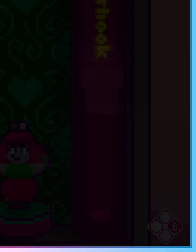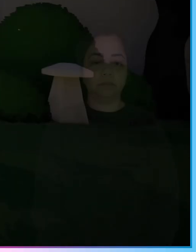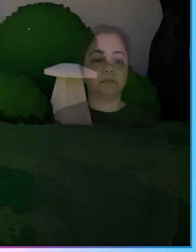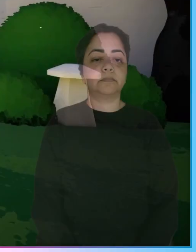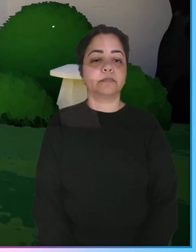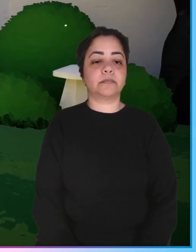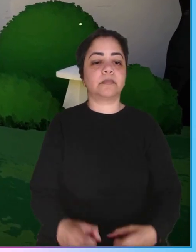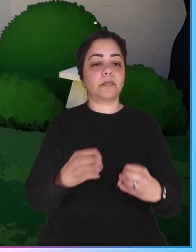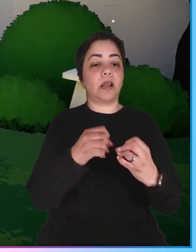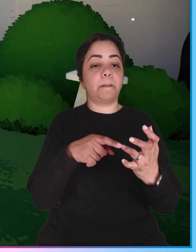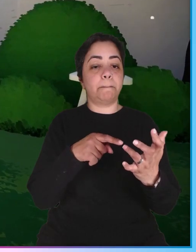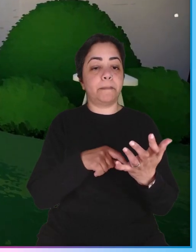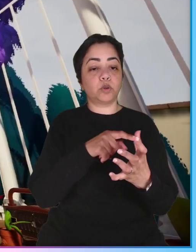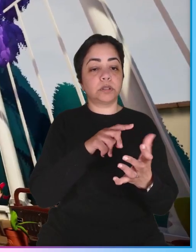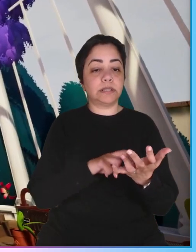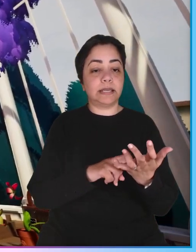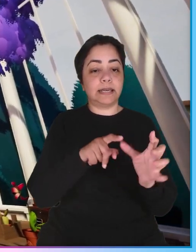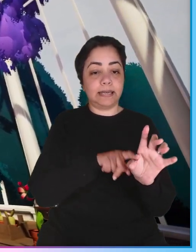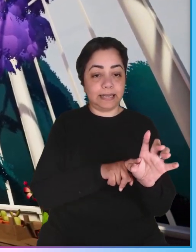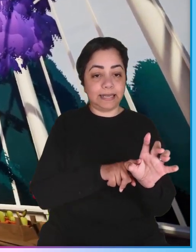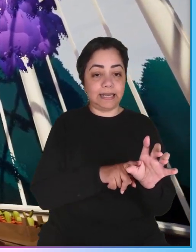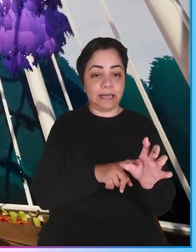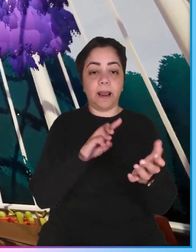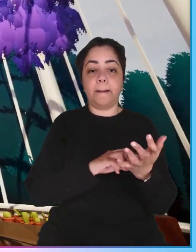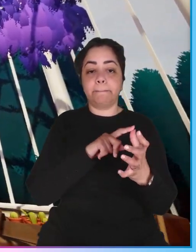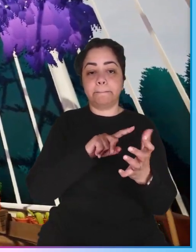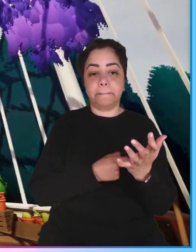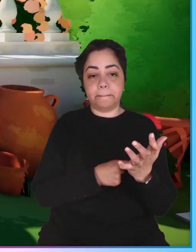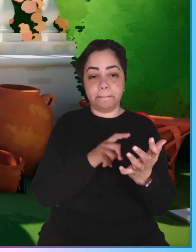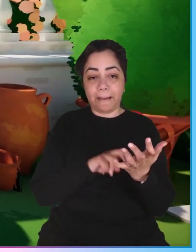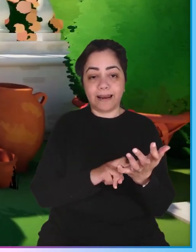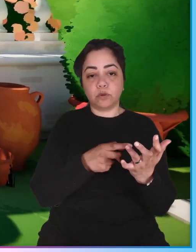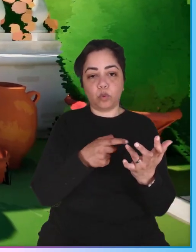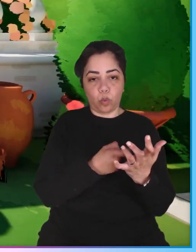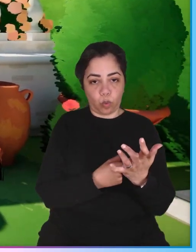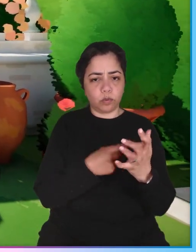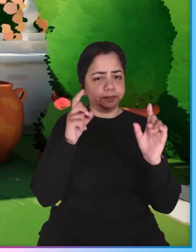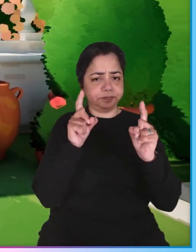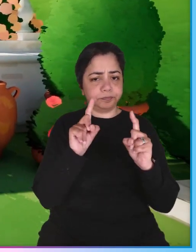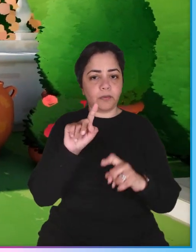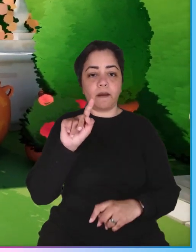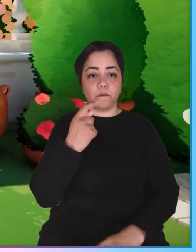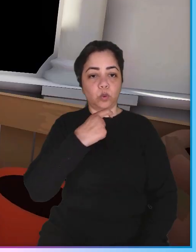[Britt Dye] Botany manor is a first person puzzle game developed by Balloon Studios, and published by Whitethorn Games.